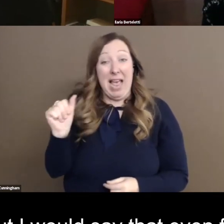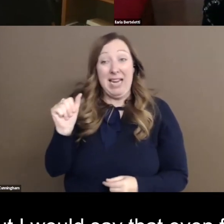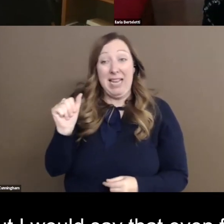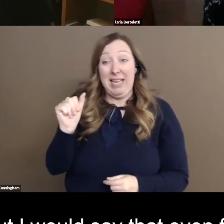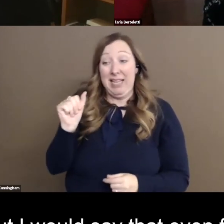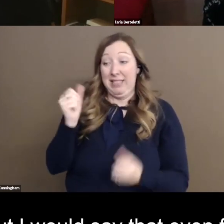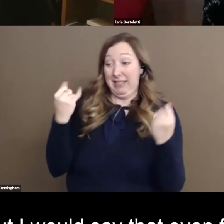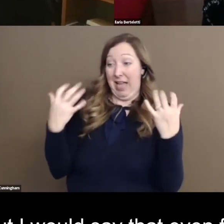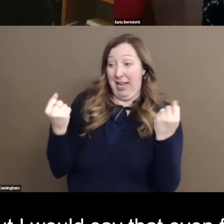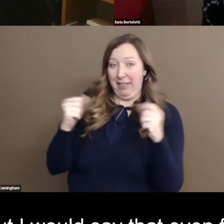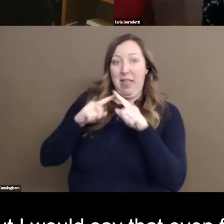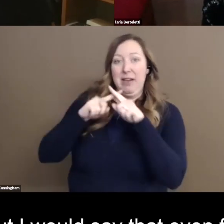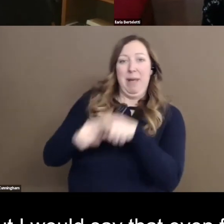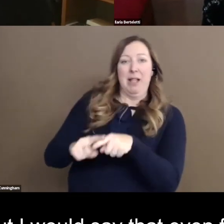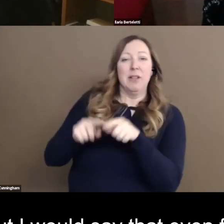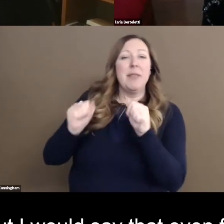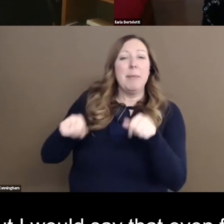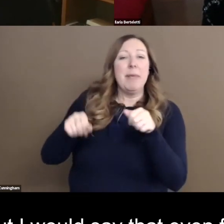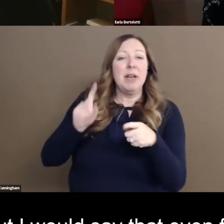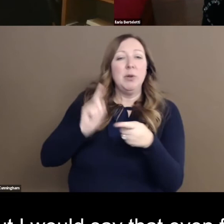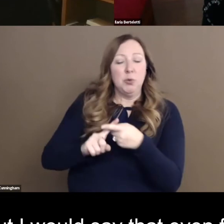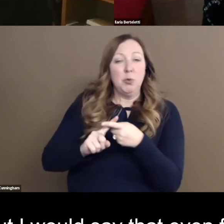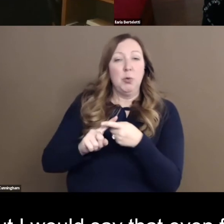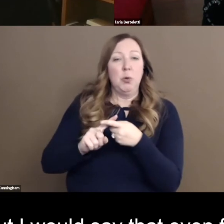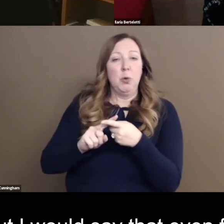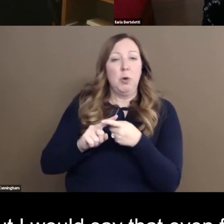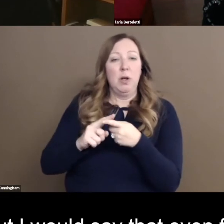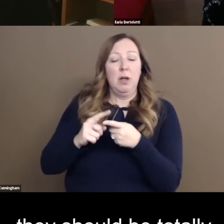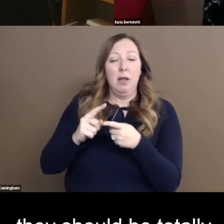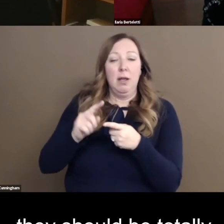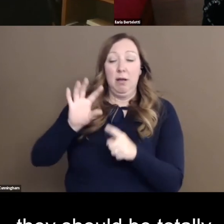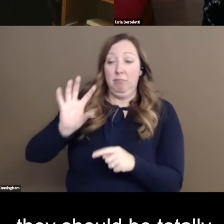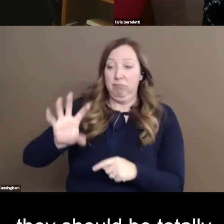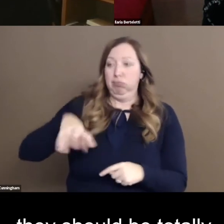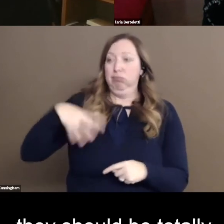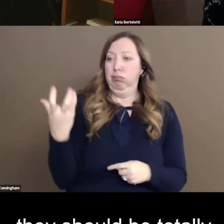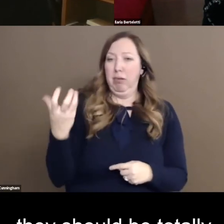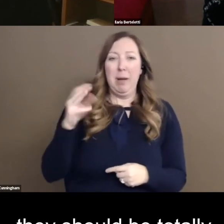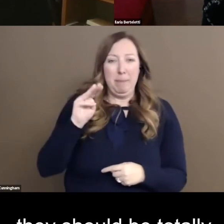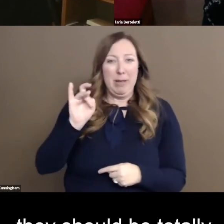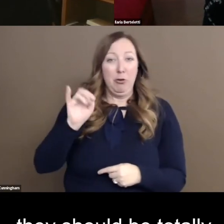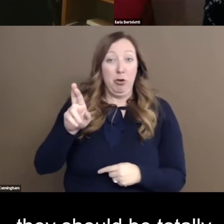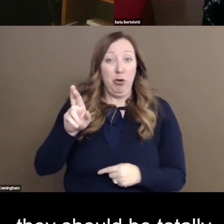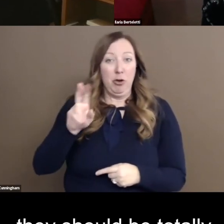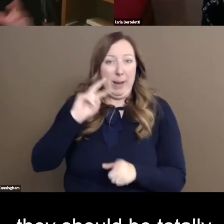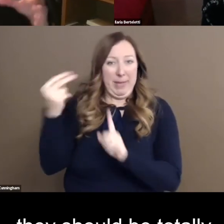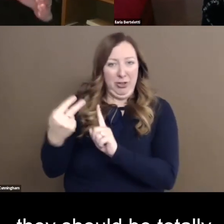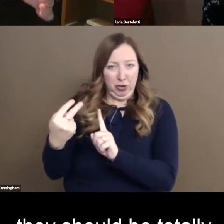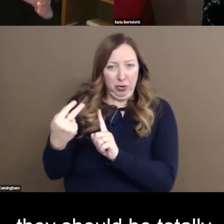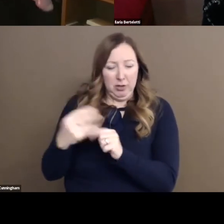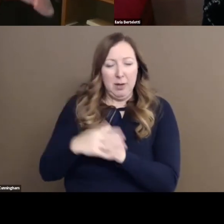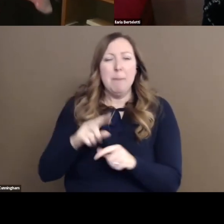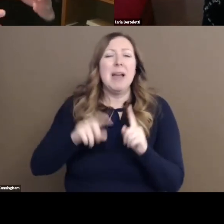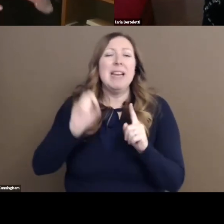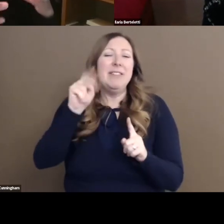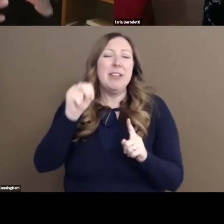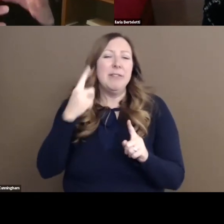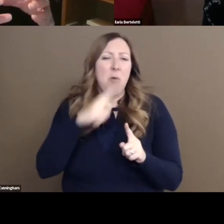there might be um there might be some implications but i would say that even for very complex structures they should